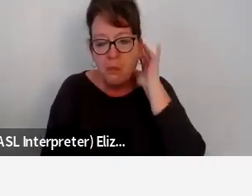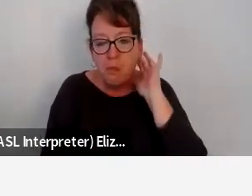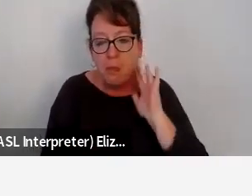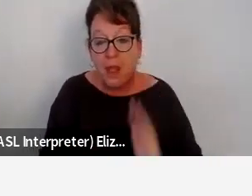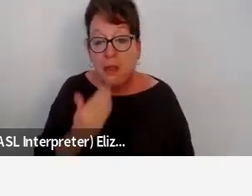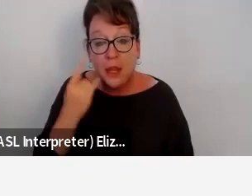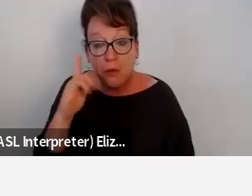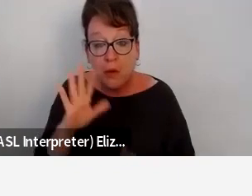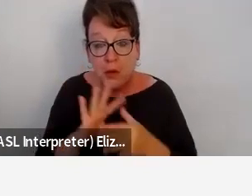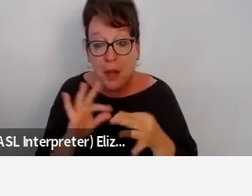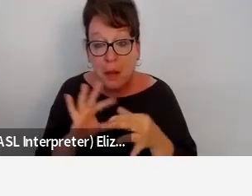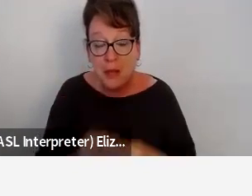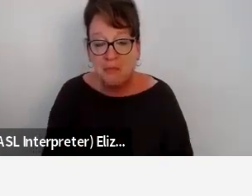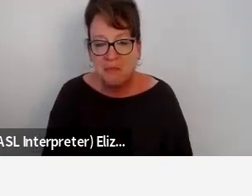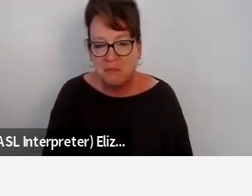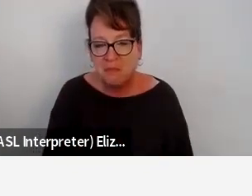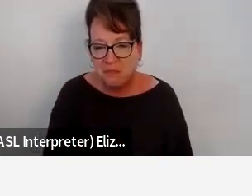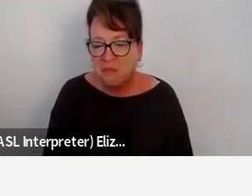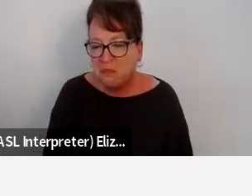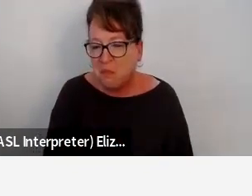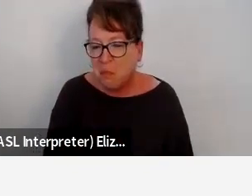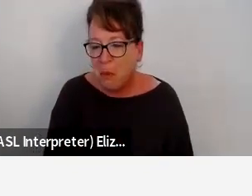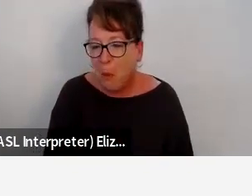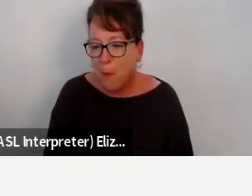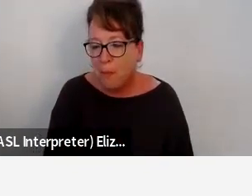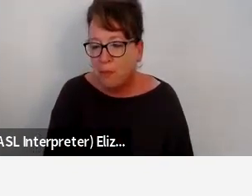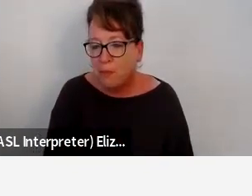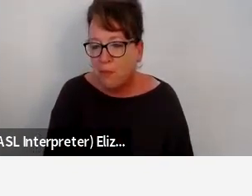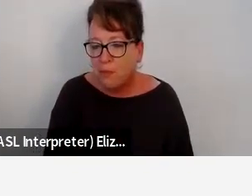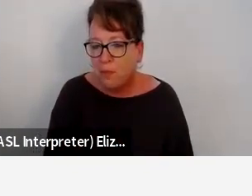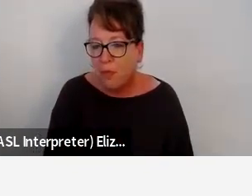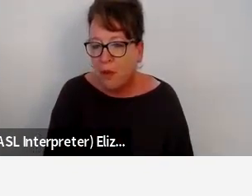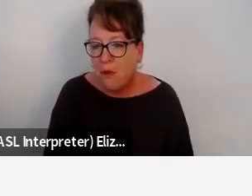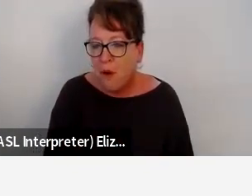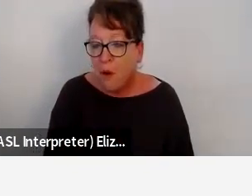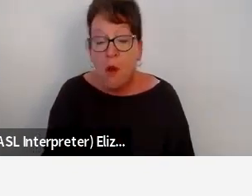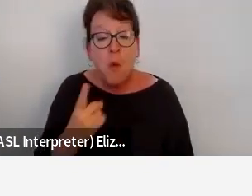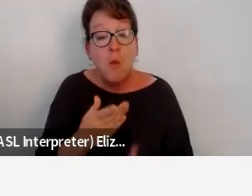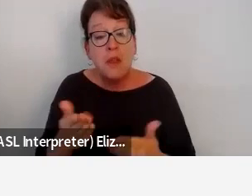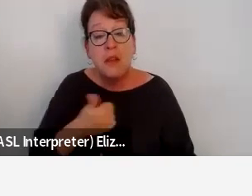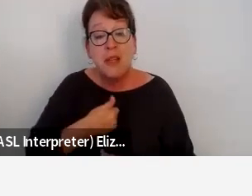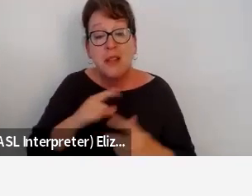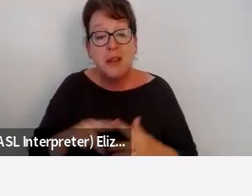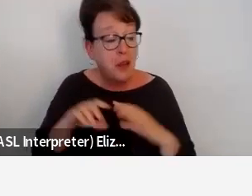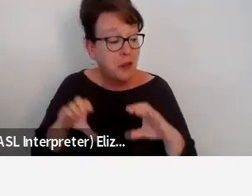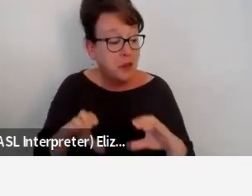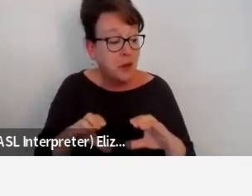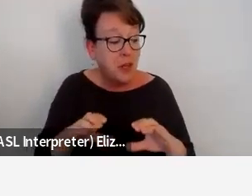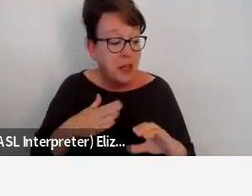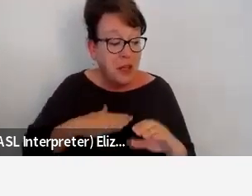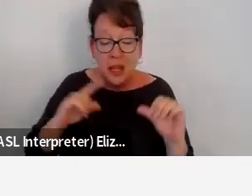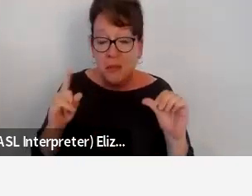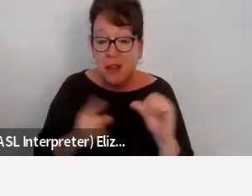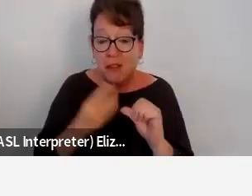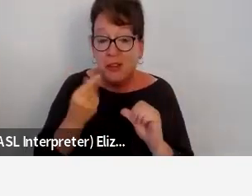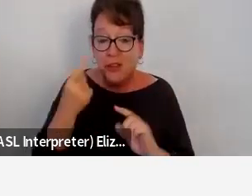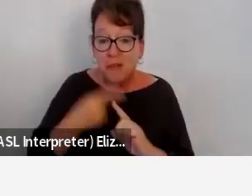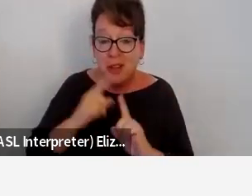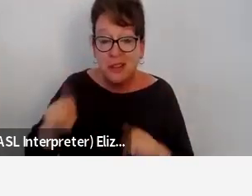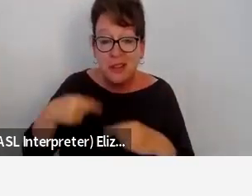infrastructure expenses. So thinking about behind the meter, customer side, electric infrastructure,